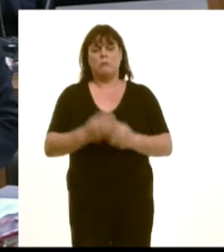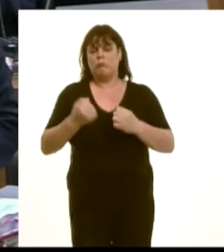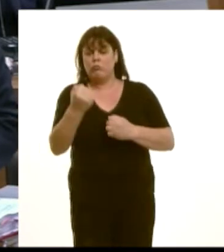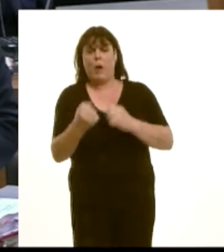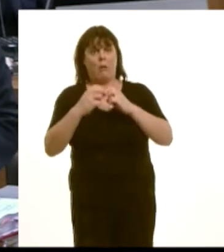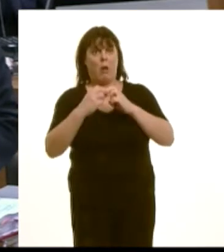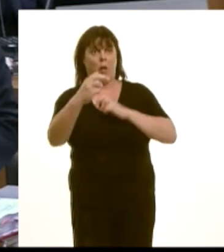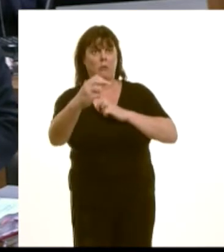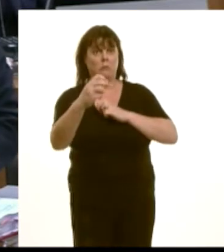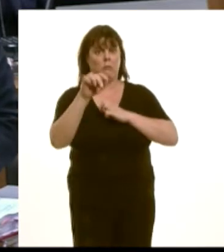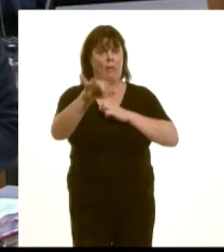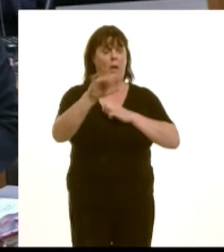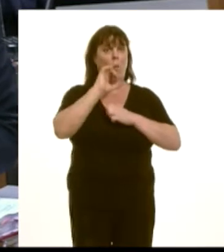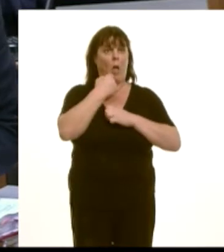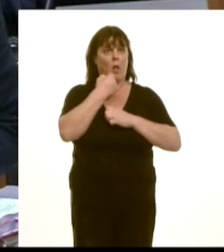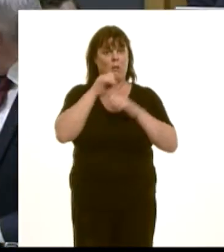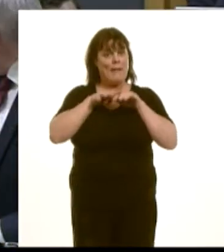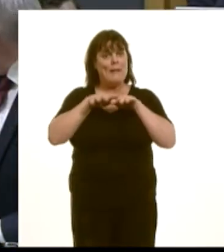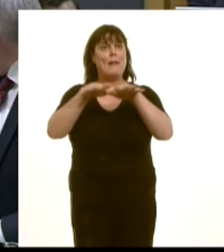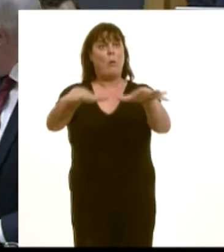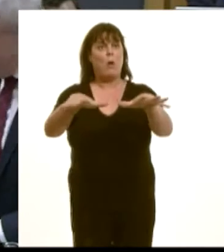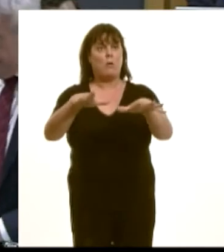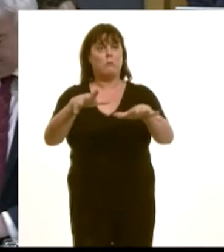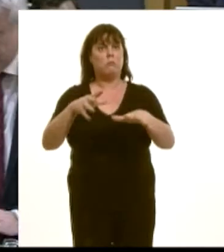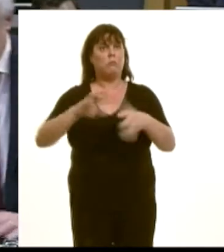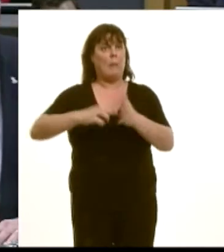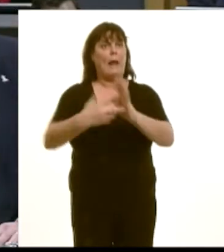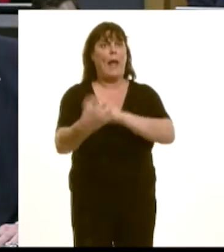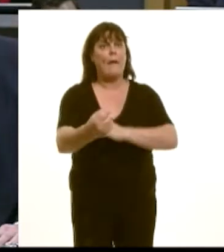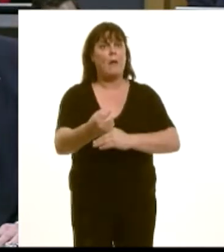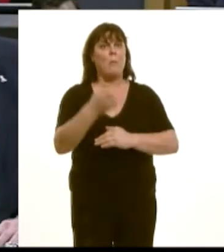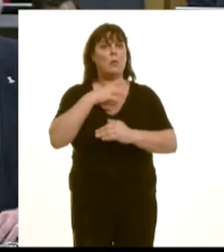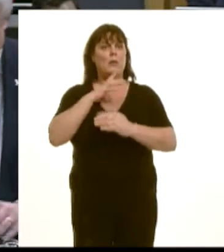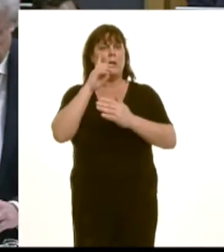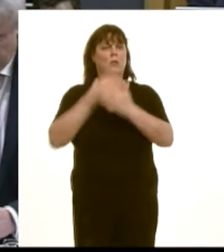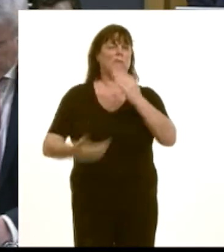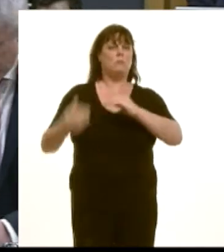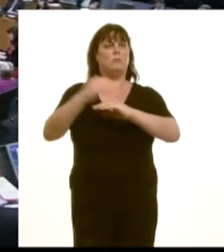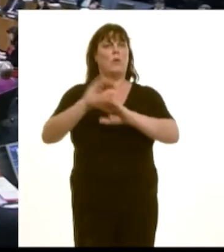will be there; it is a question then of specifying the service pattern on top of that.